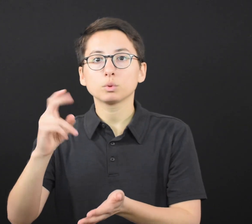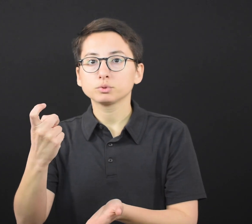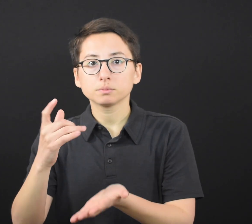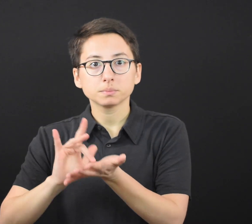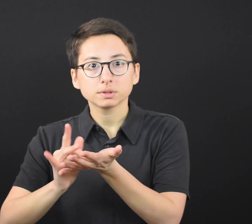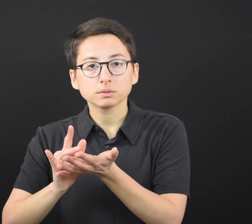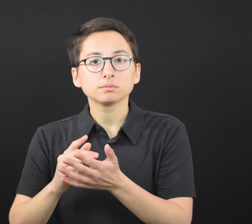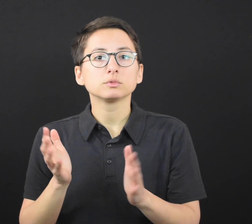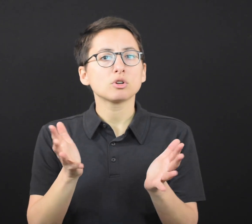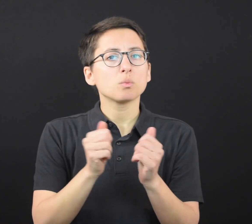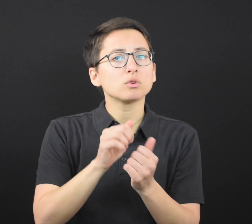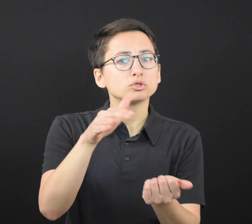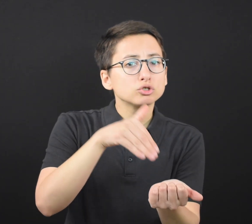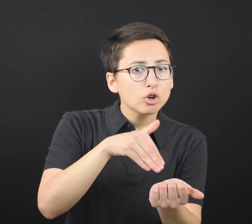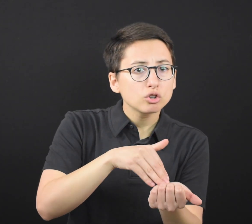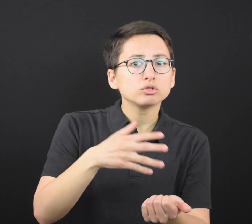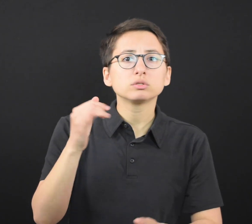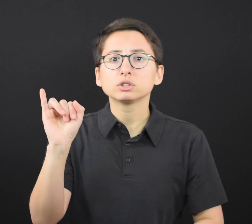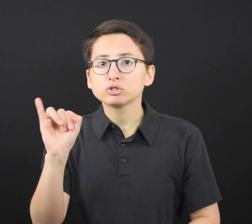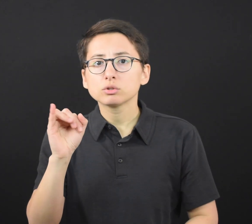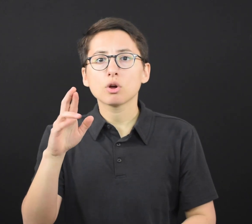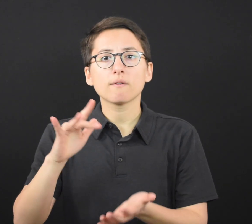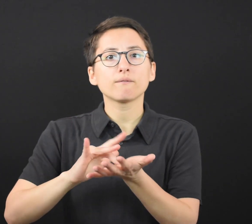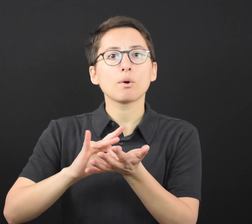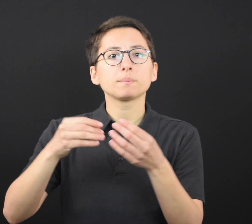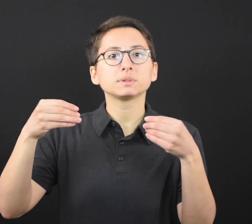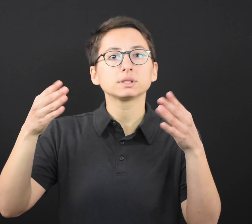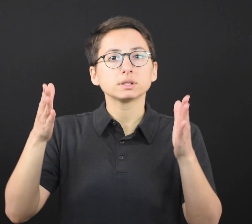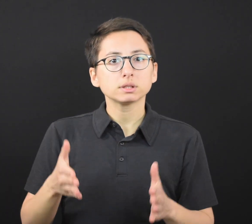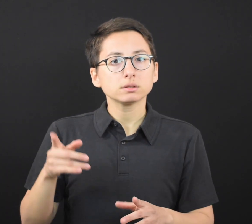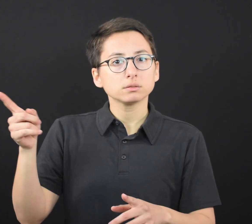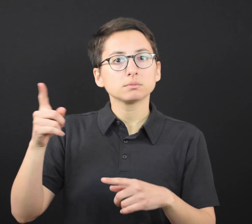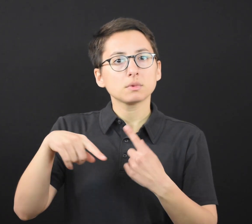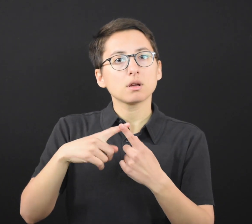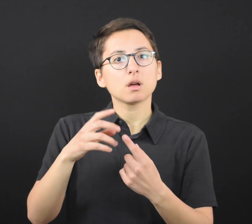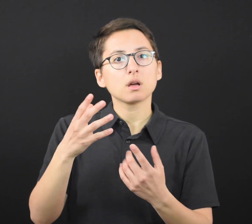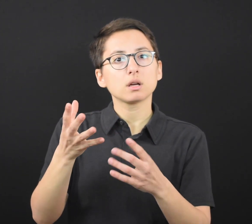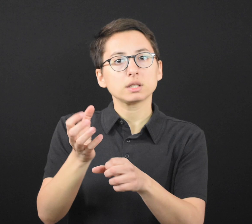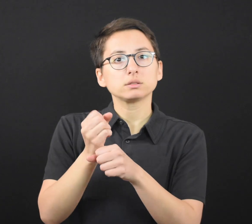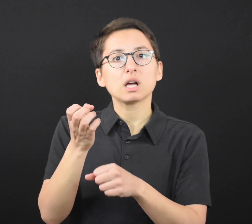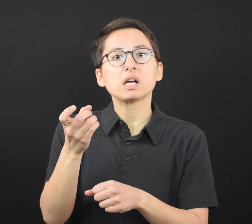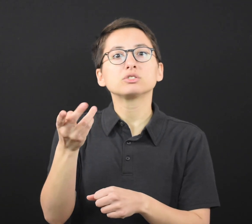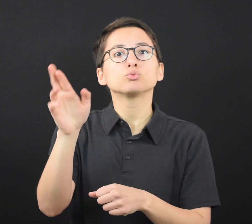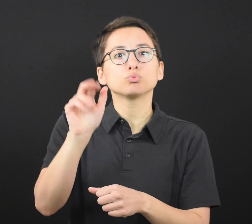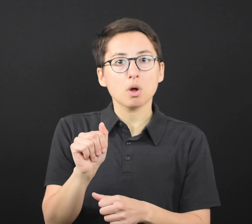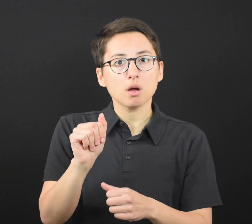healthcare provider, insurer, or pharmacist about getting an extra supply (for example,